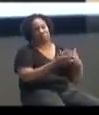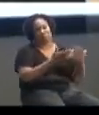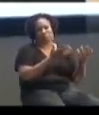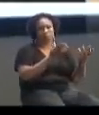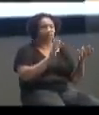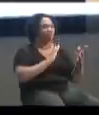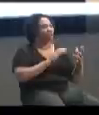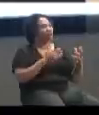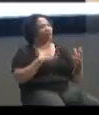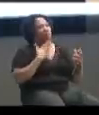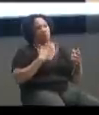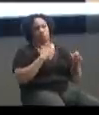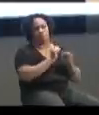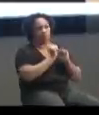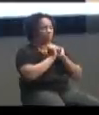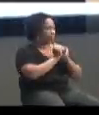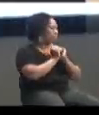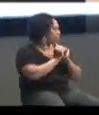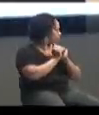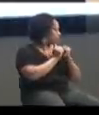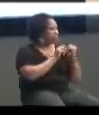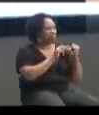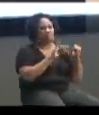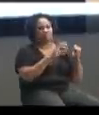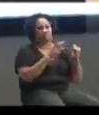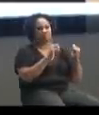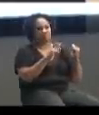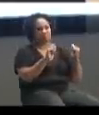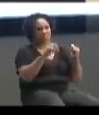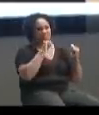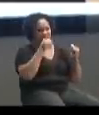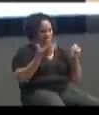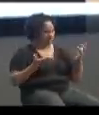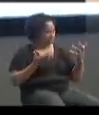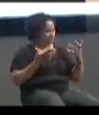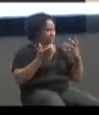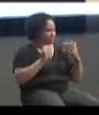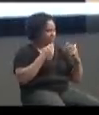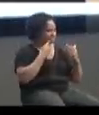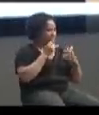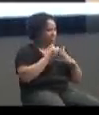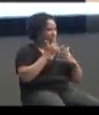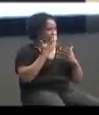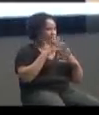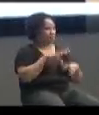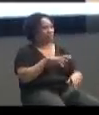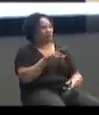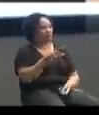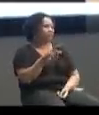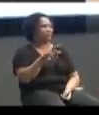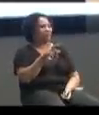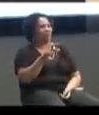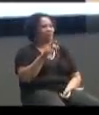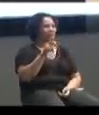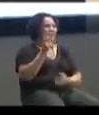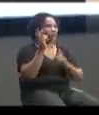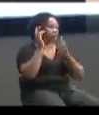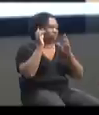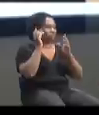IT'S GREAT TO BE WORKING WITH MICHELLE. I CAN SAY THIS BECAUSE SHE'S NOT HERE, SHE CAN'T BE THE HECKLER